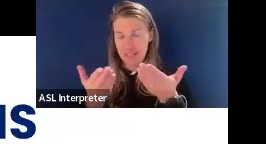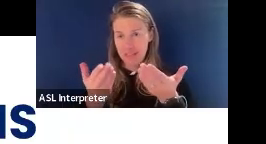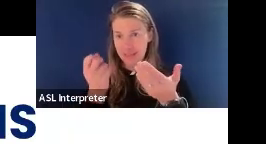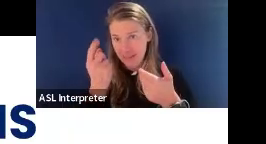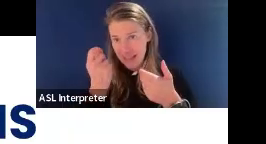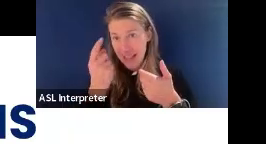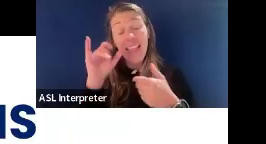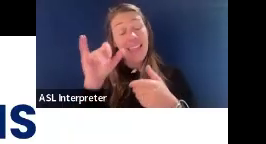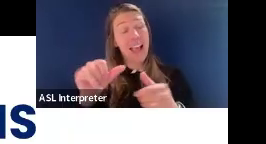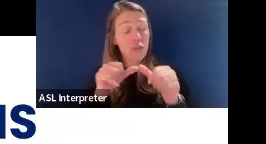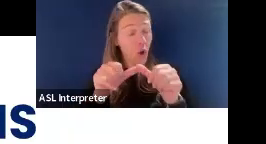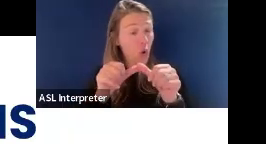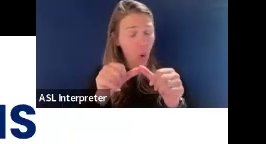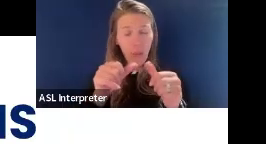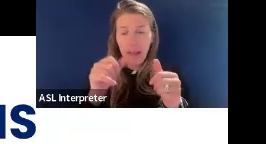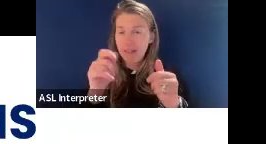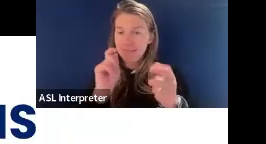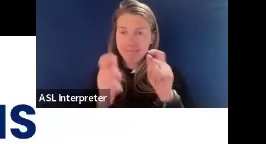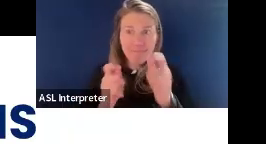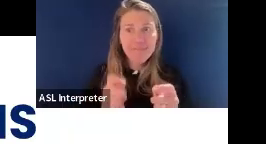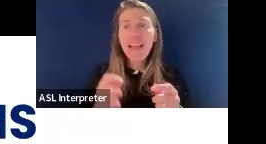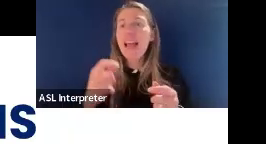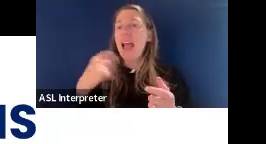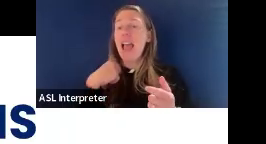It is an ongoing question and I'll I'll you know,